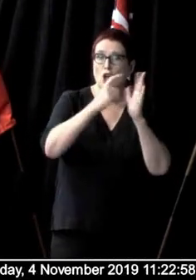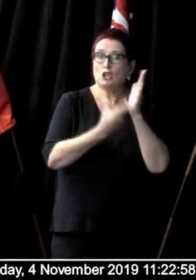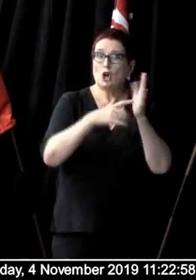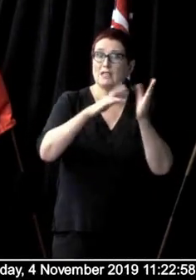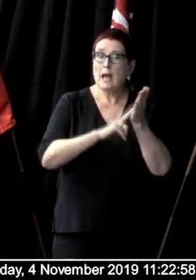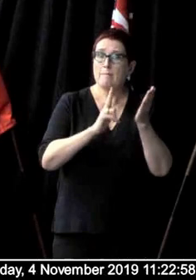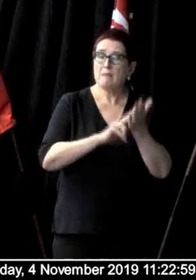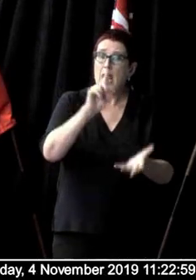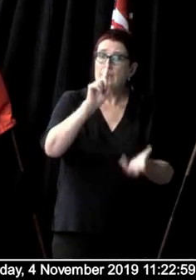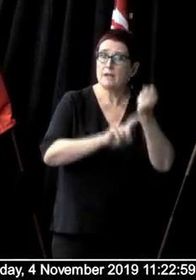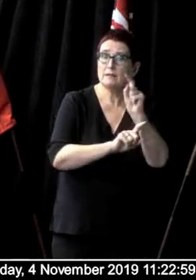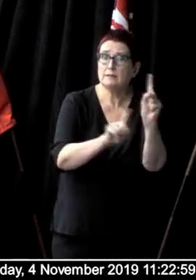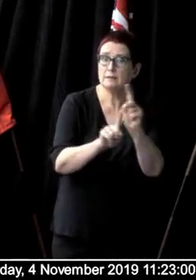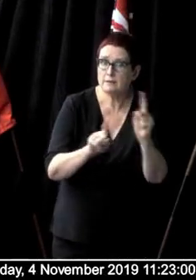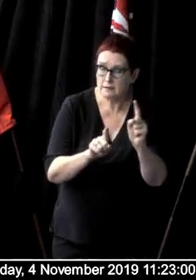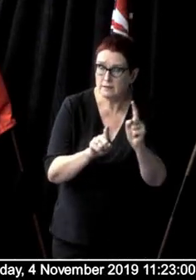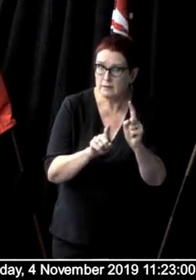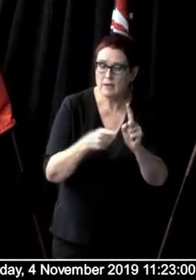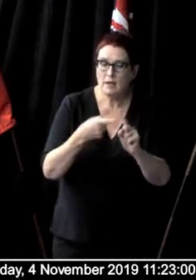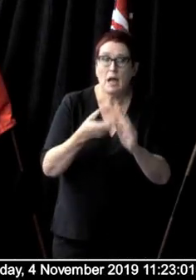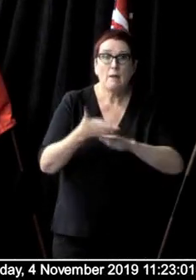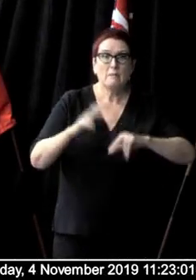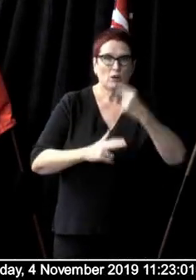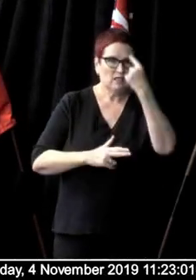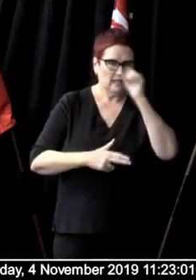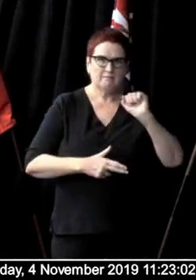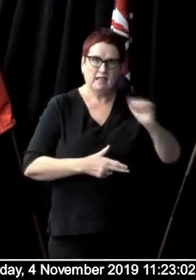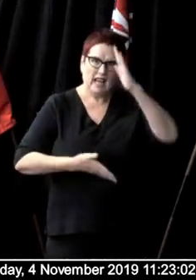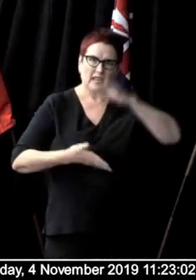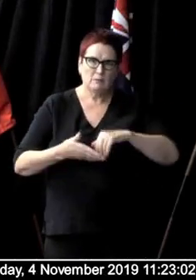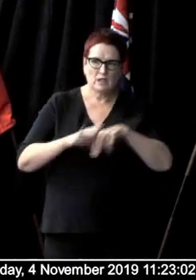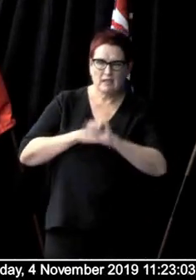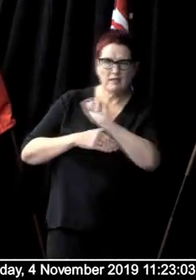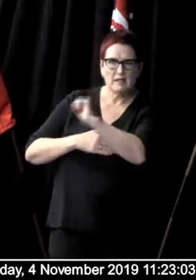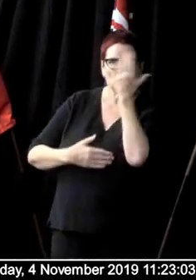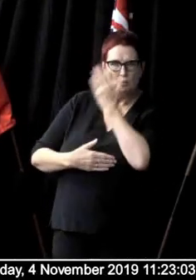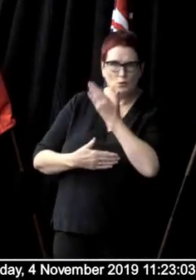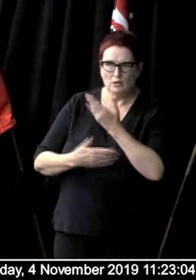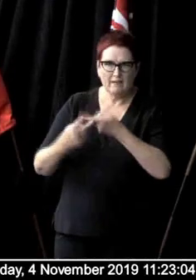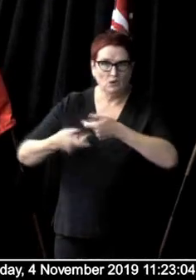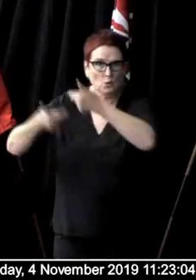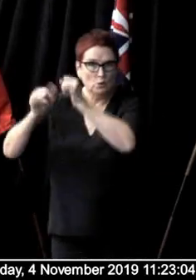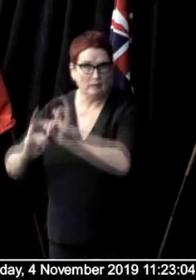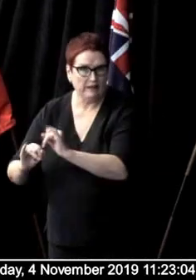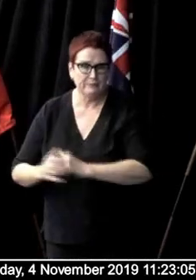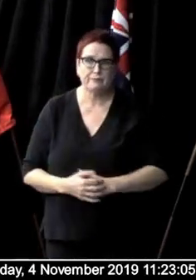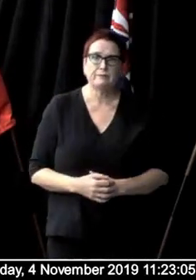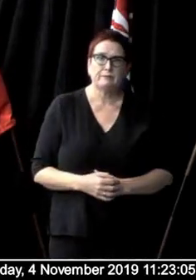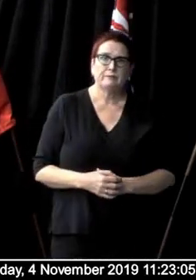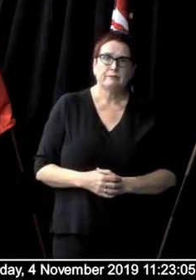that have informed that decision, including the lived experience at school, including of children and/or their parents